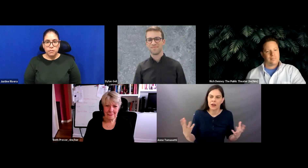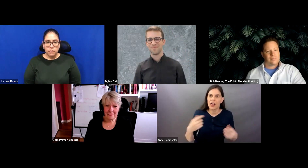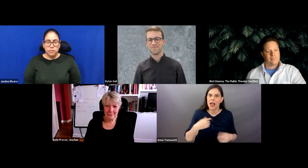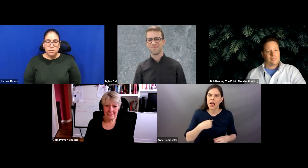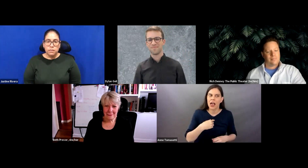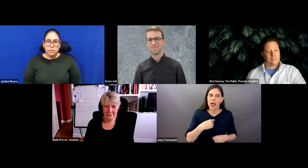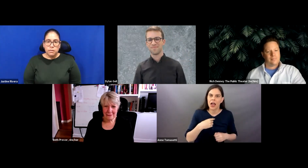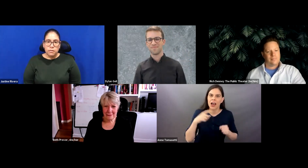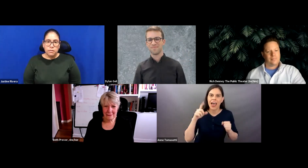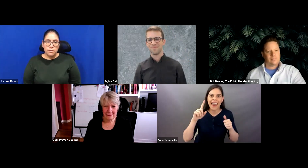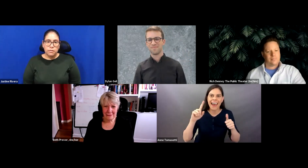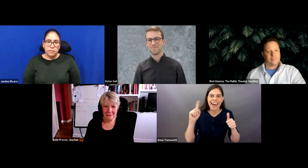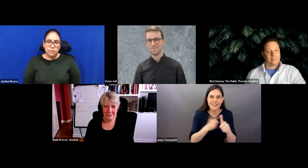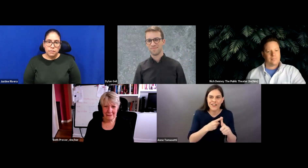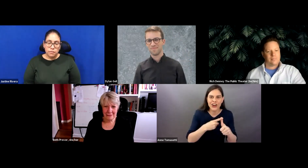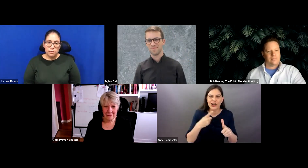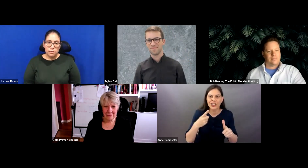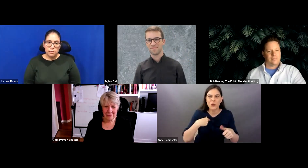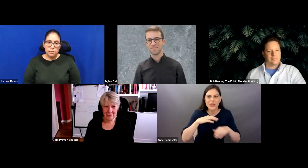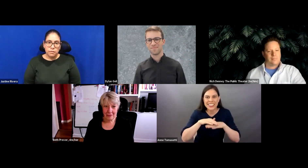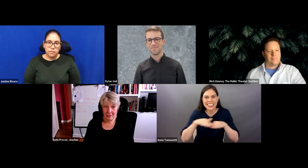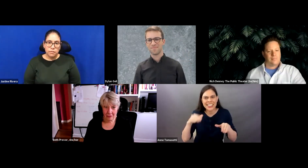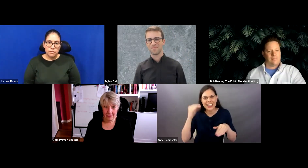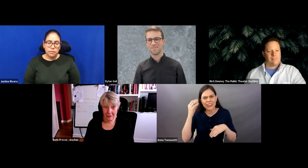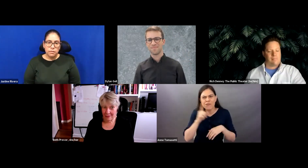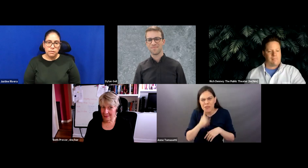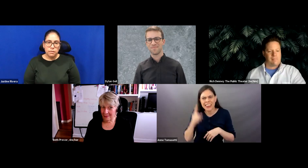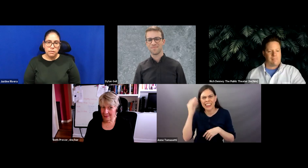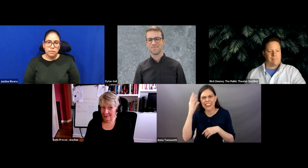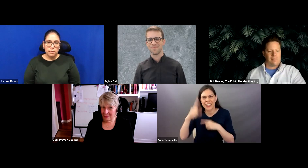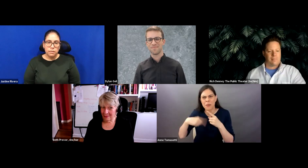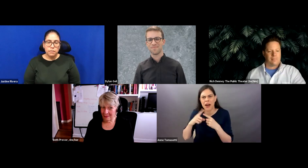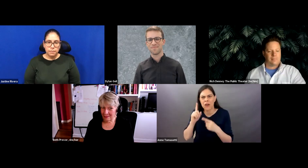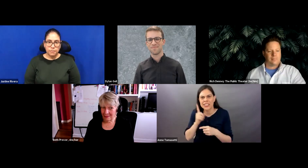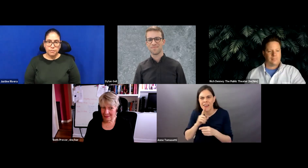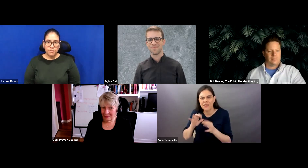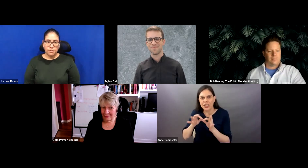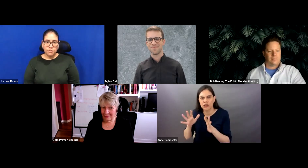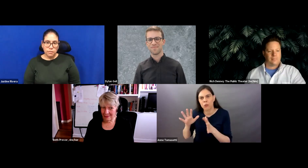with the story about The Line, at first, I didn't really think